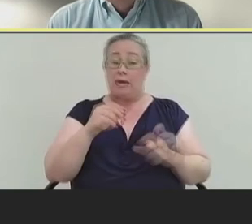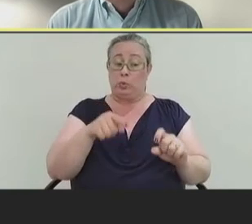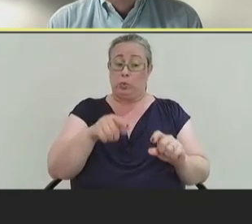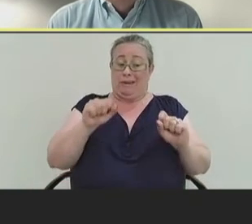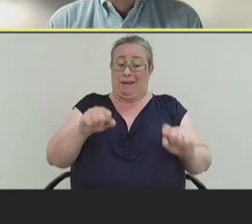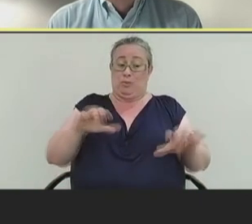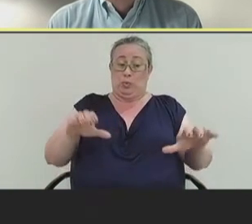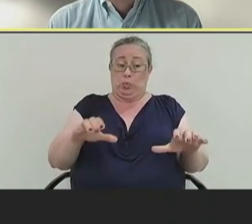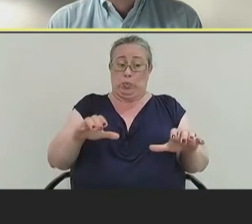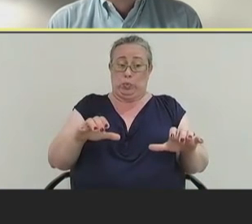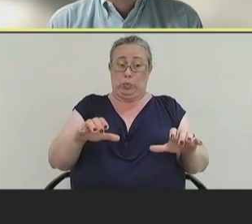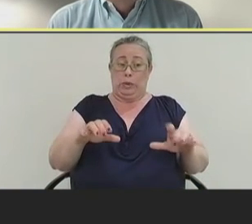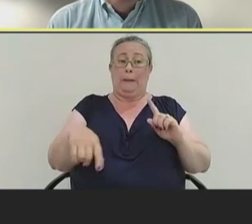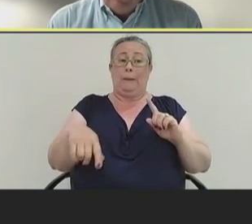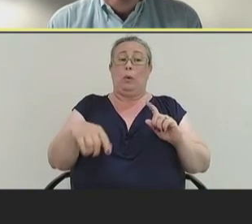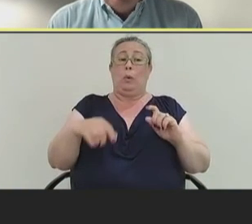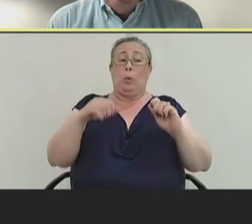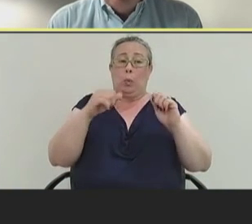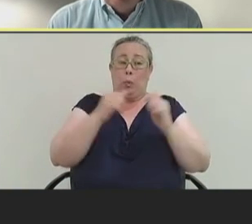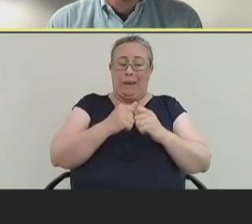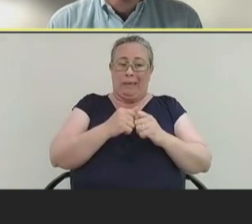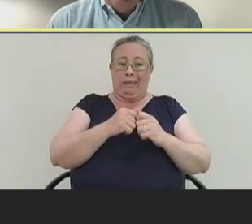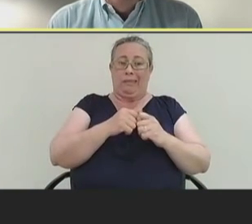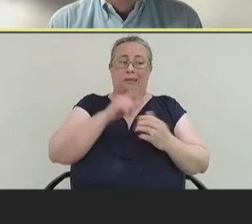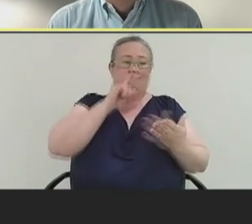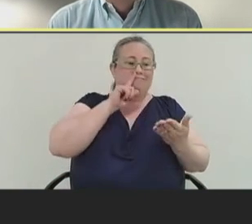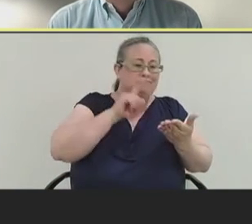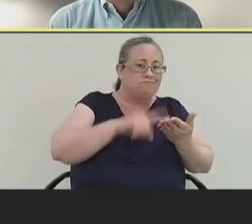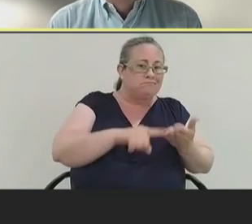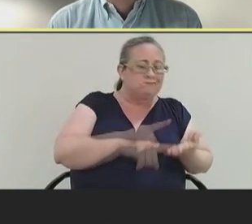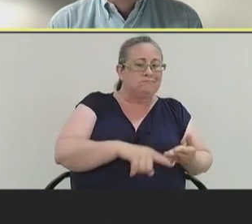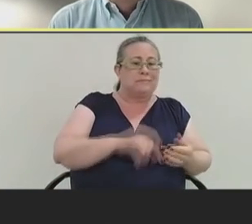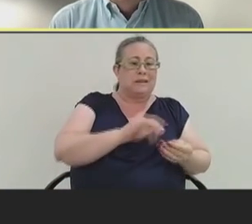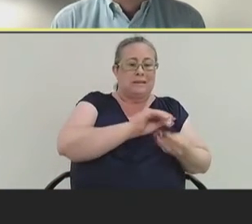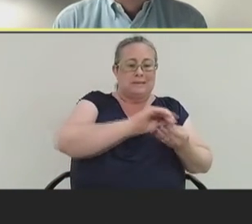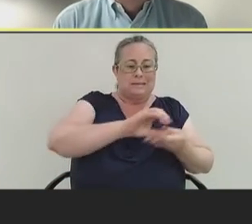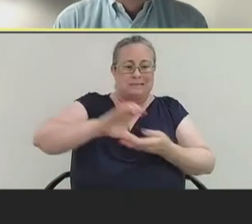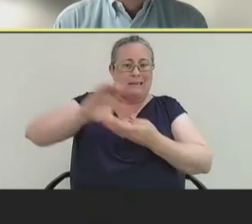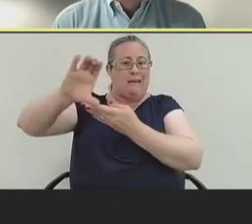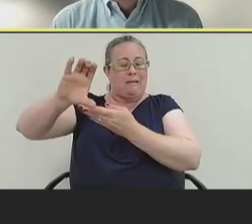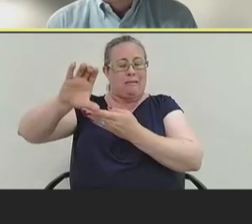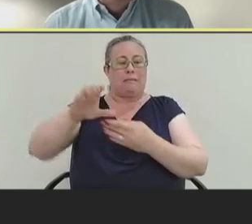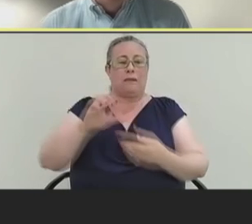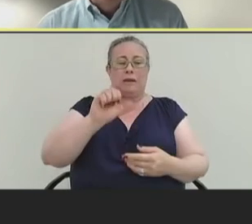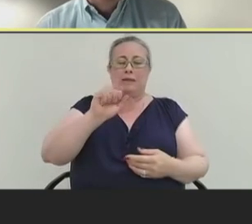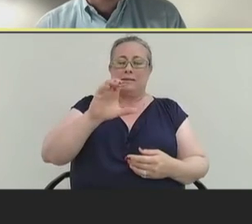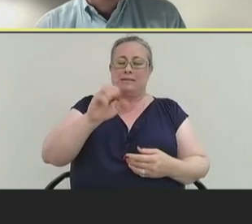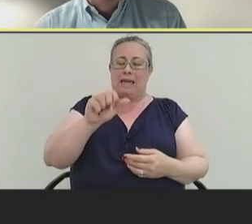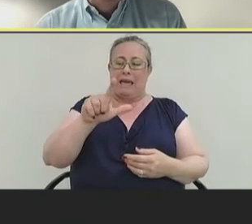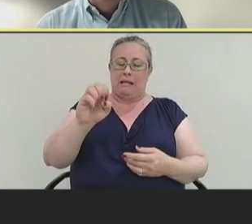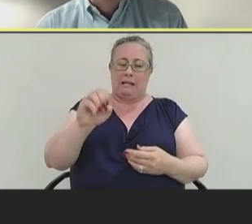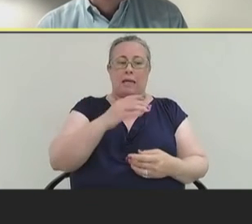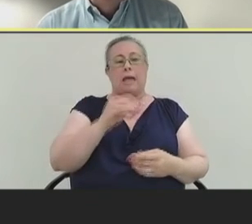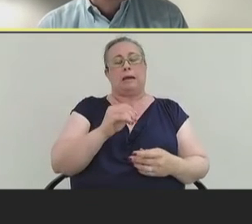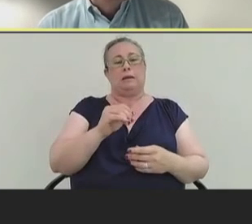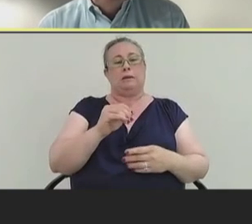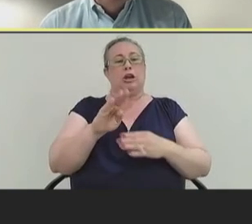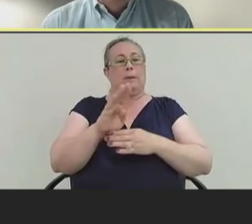provides investigational scale production as well as commercial scale production.